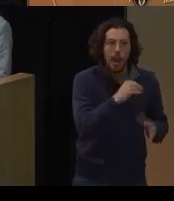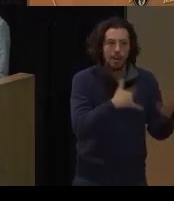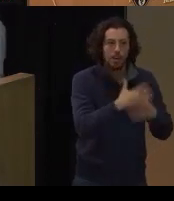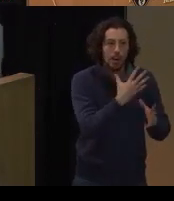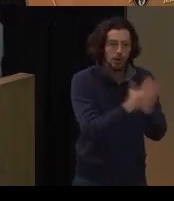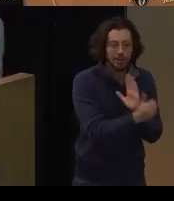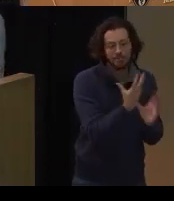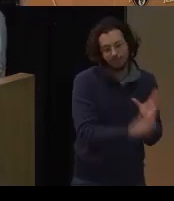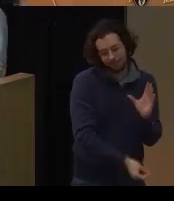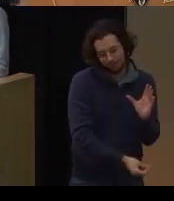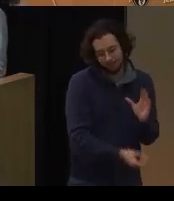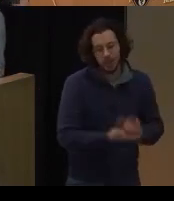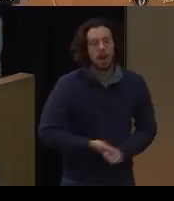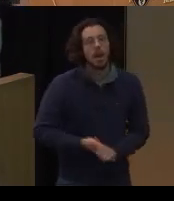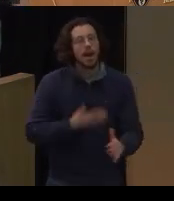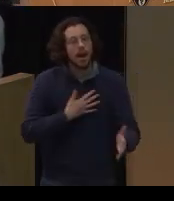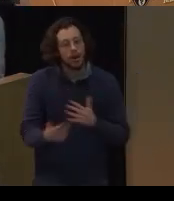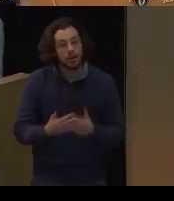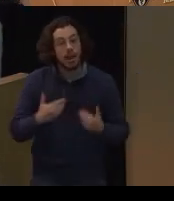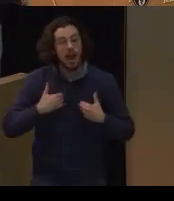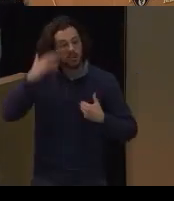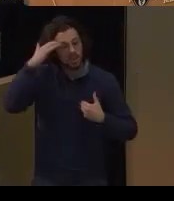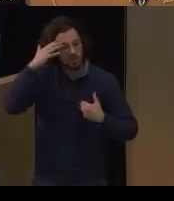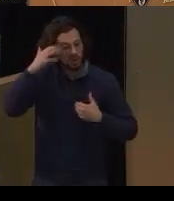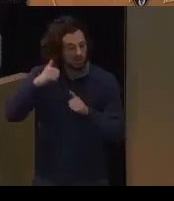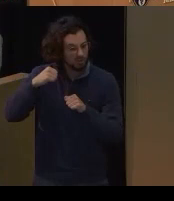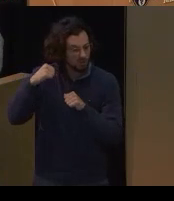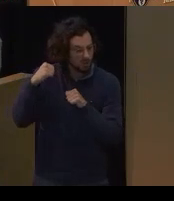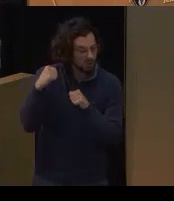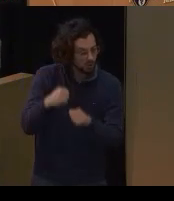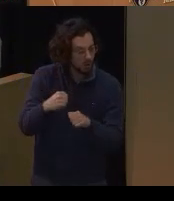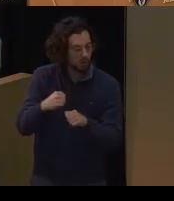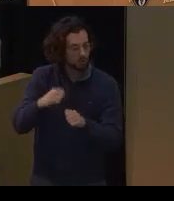okay so do we have theoretical like strong theoretical reason to believe that fiction